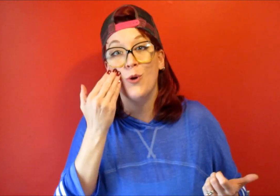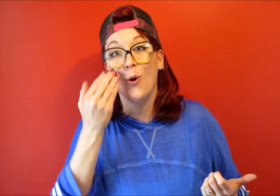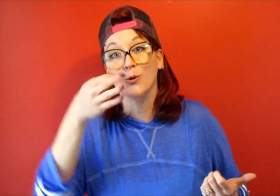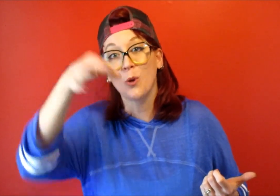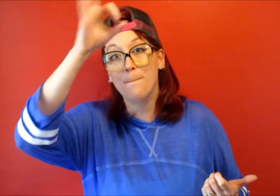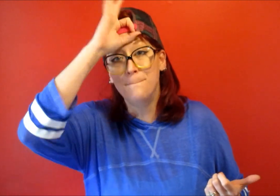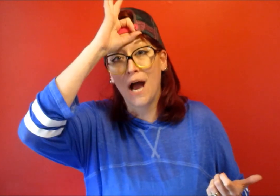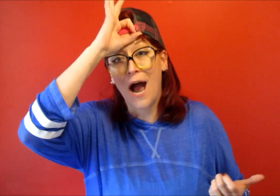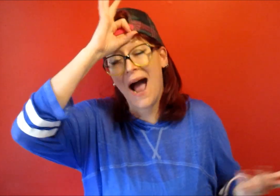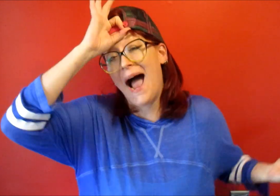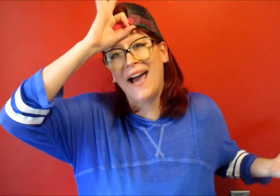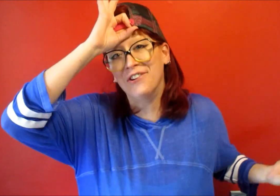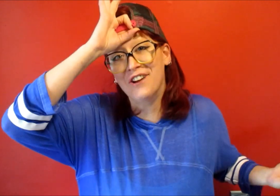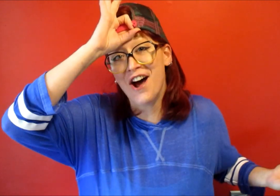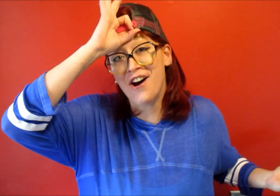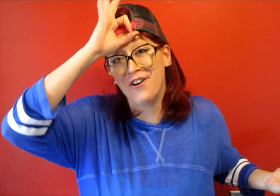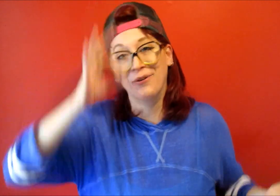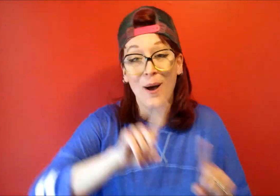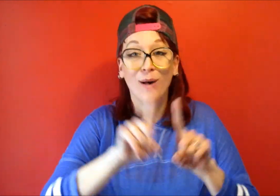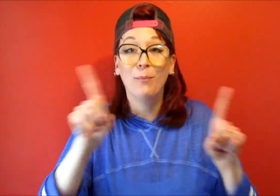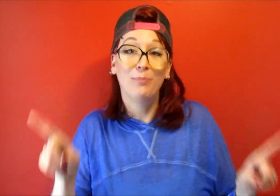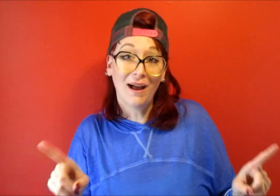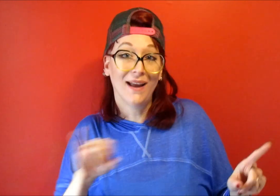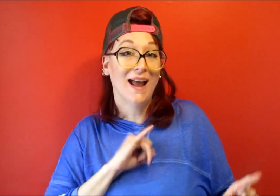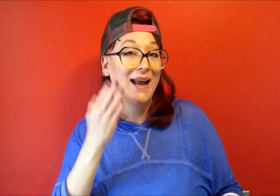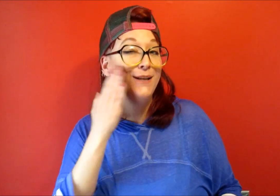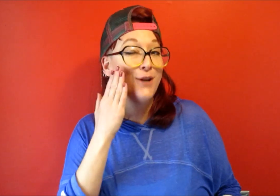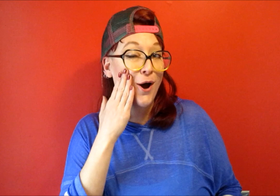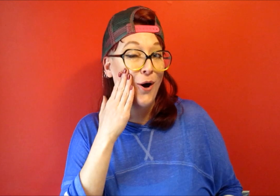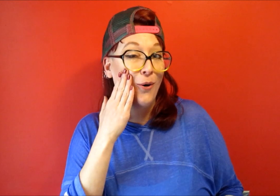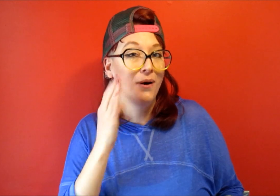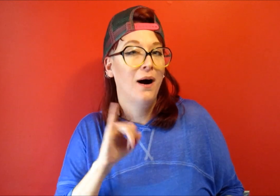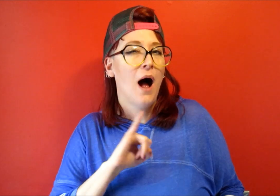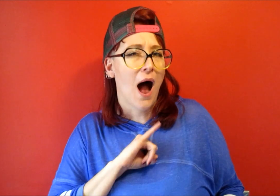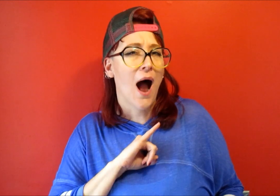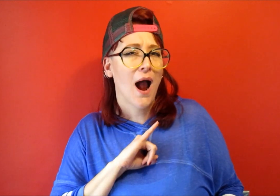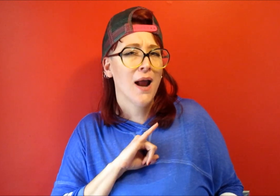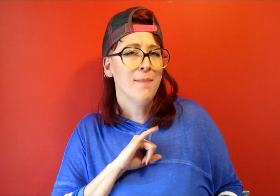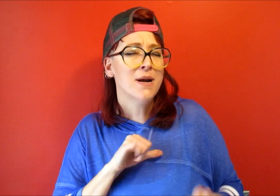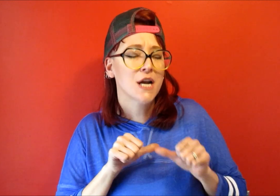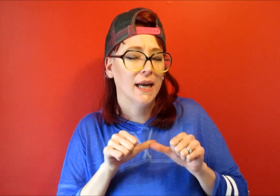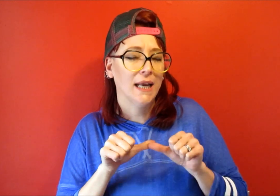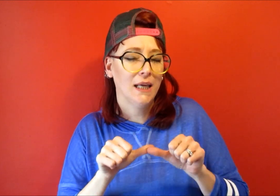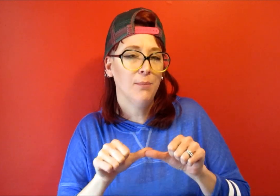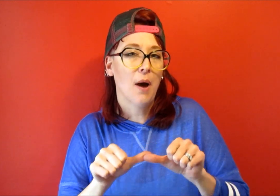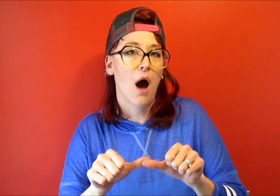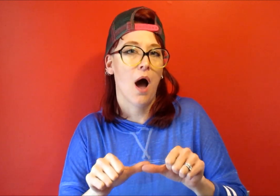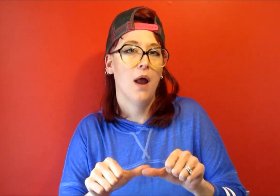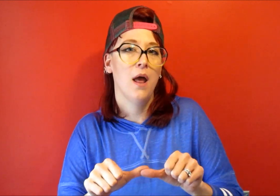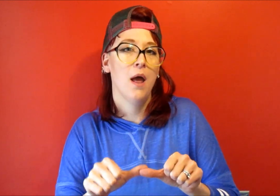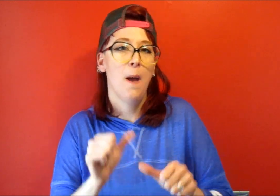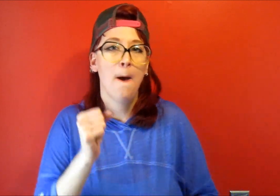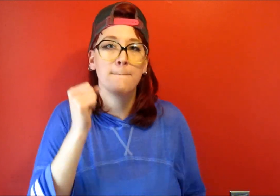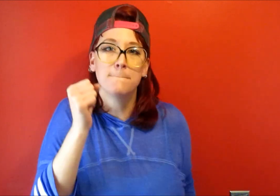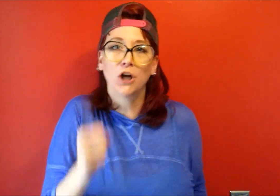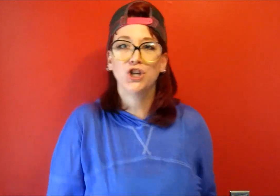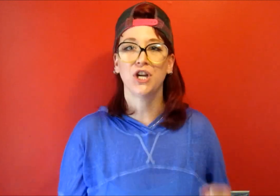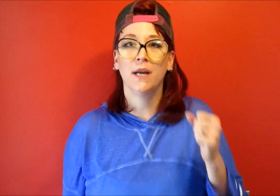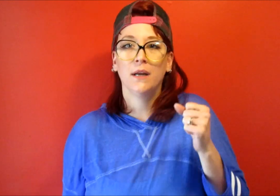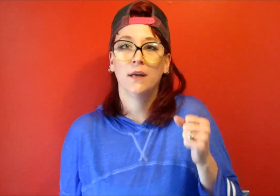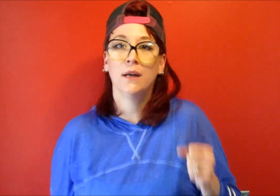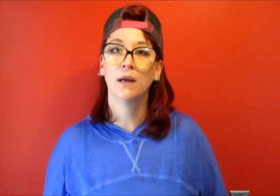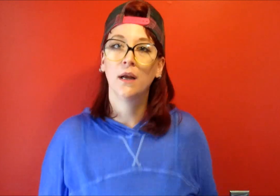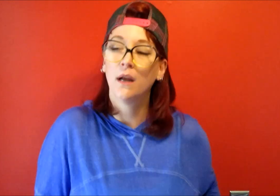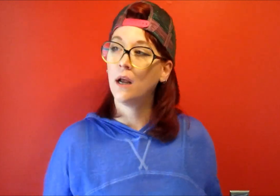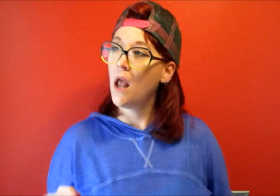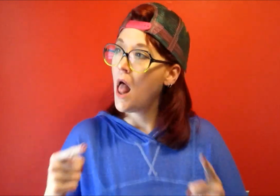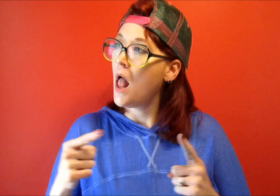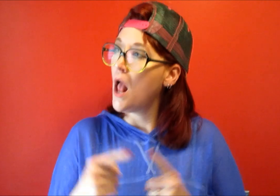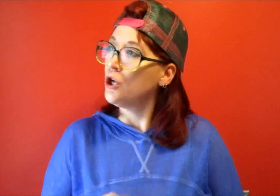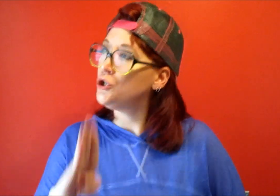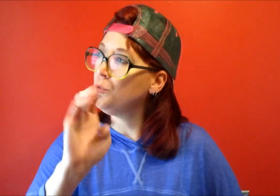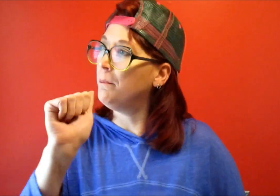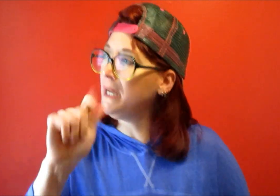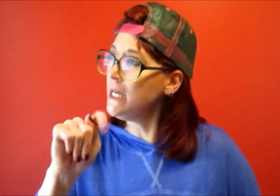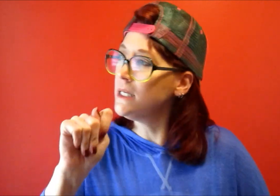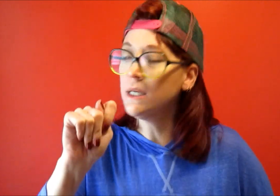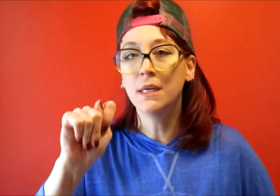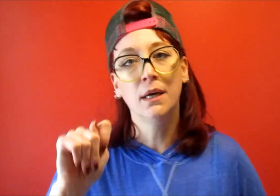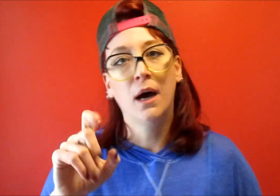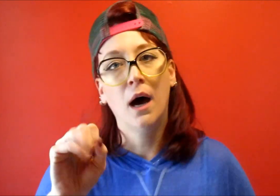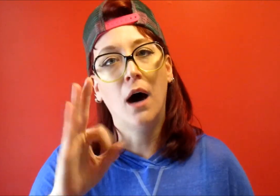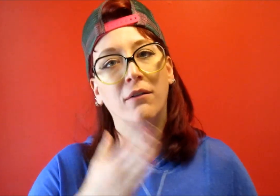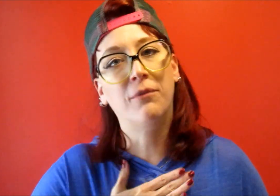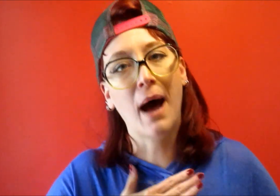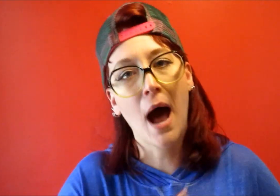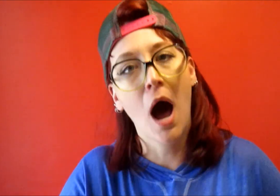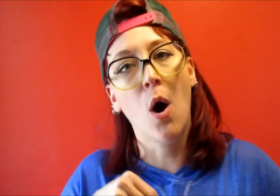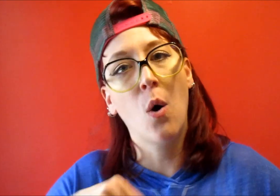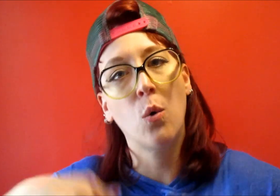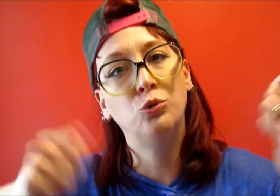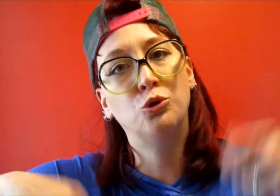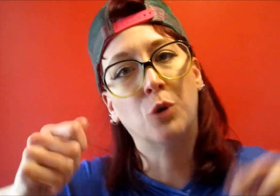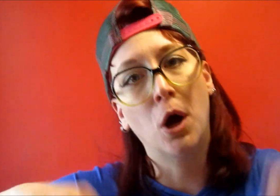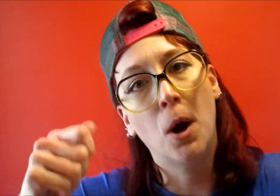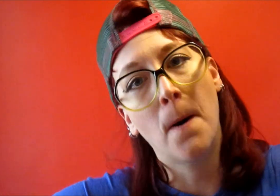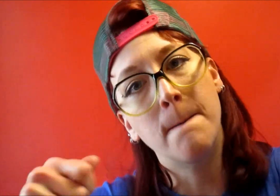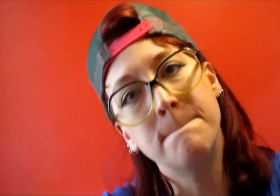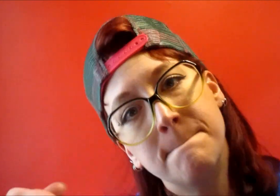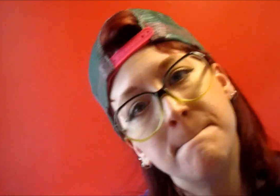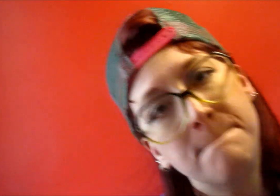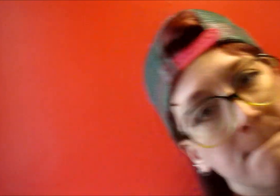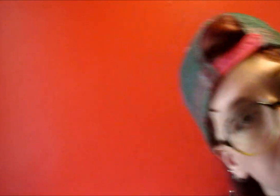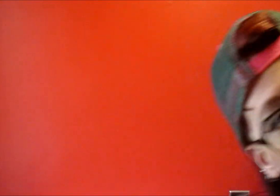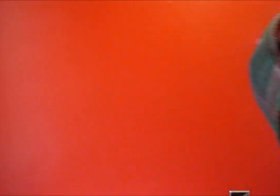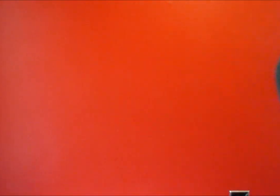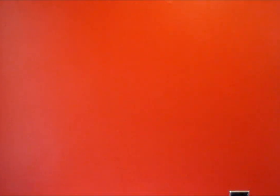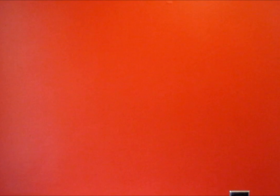knows I don't know but I know I'm gonna keep on march to the beat of my own drum